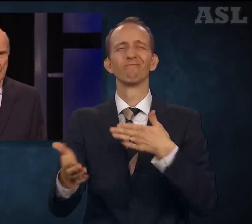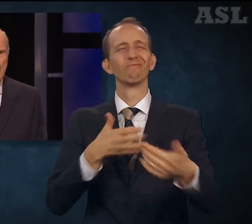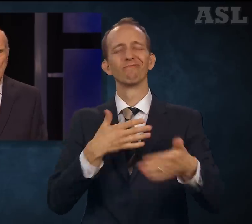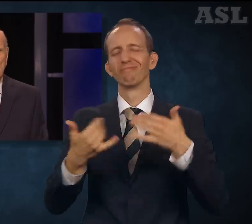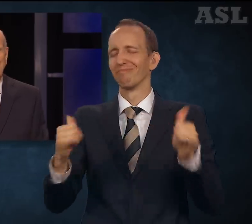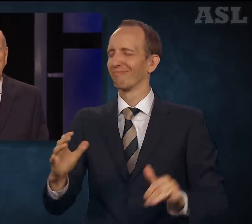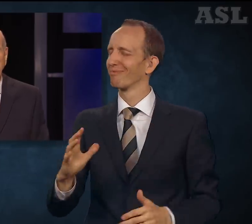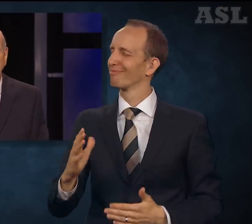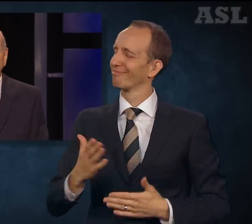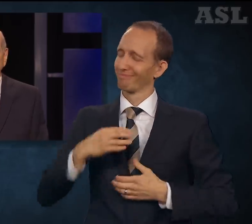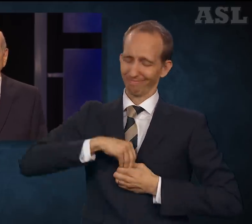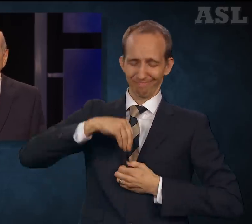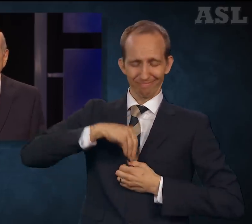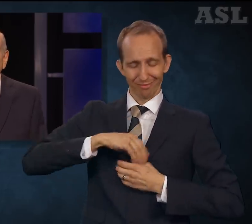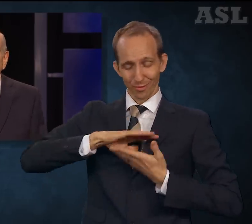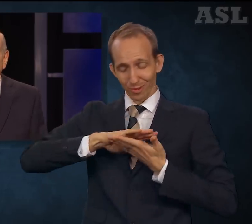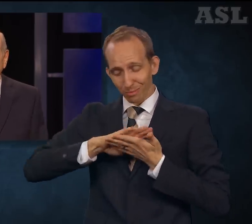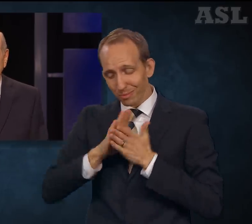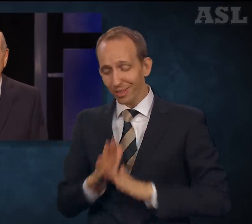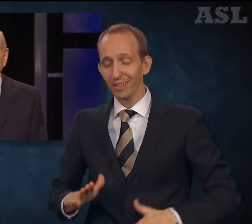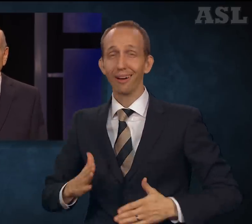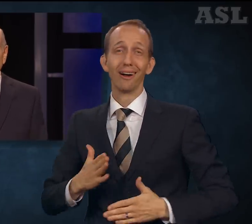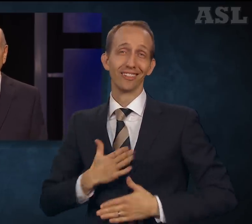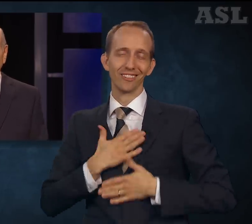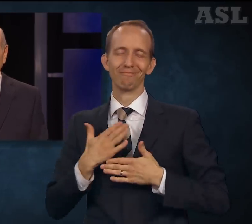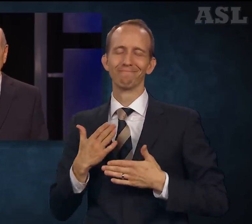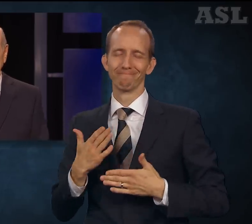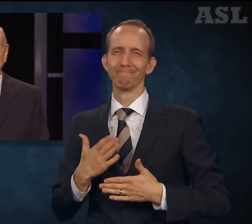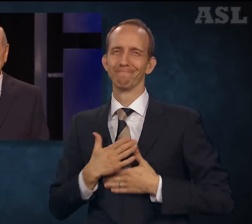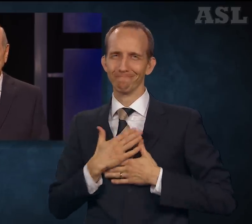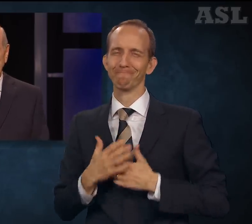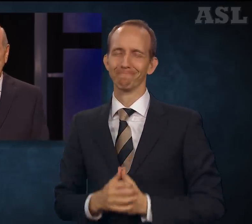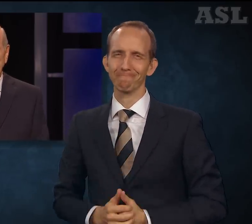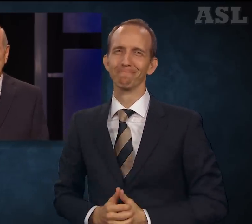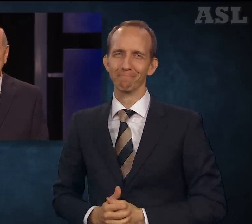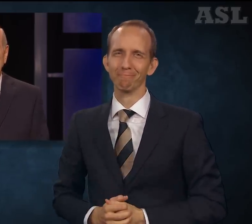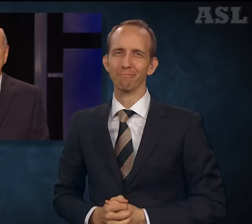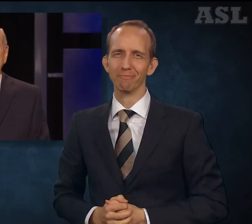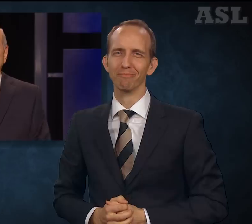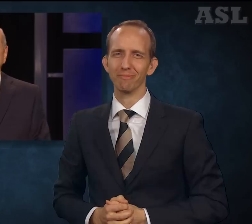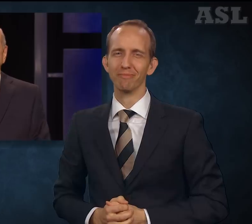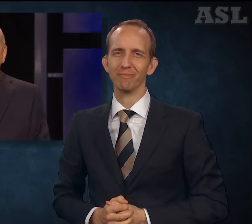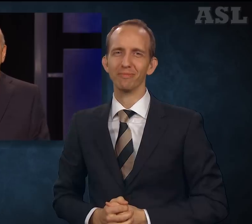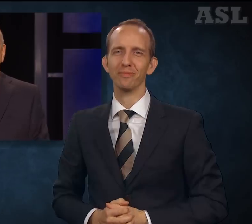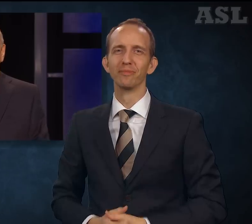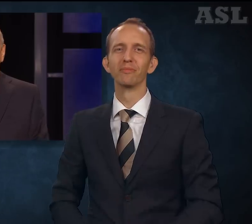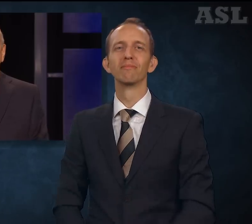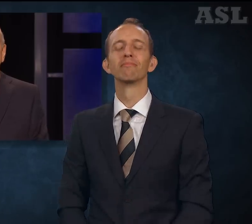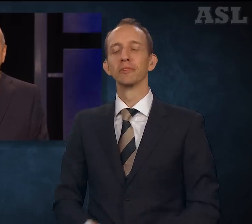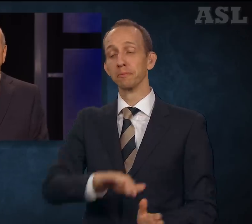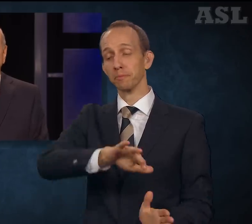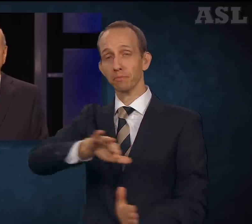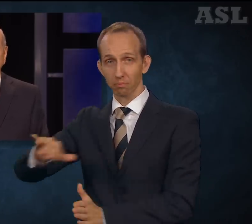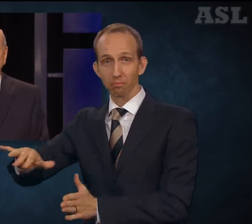AND DISAPPOINTMENTS THAT MAY